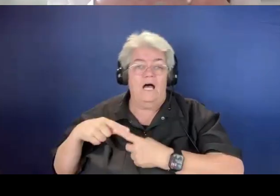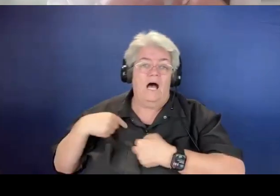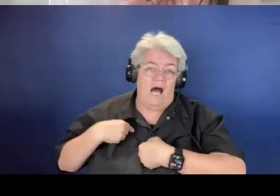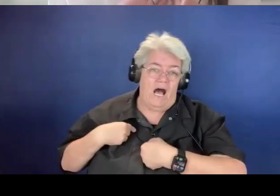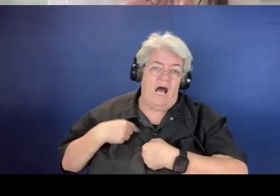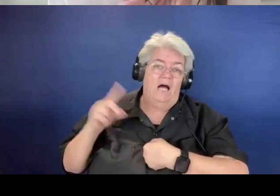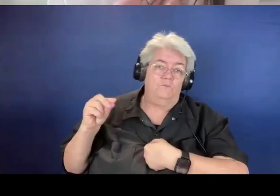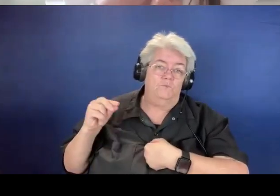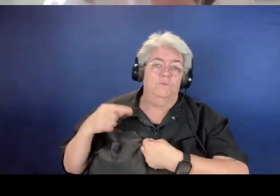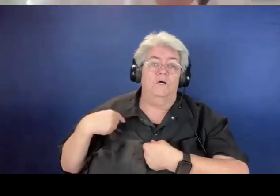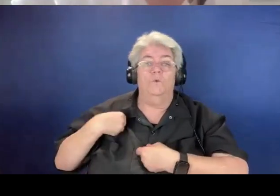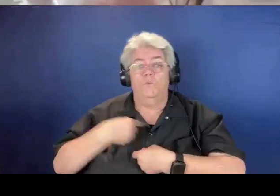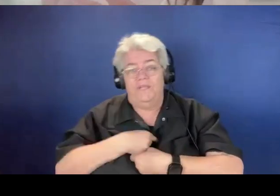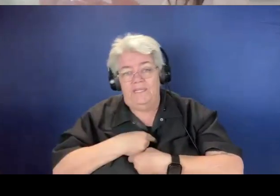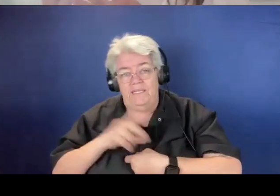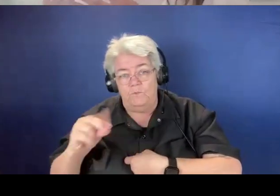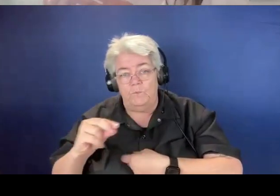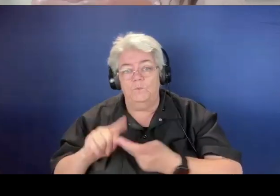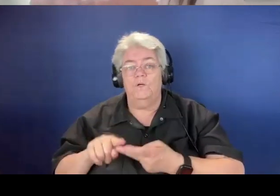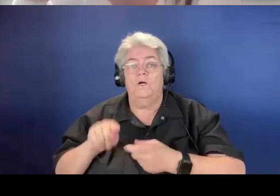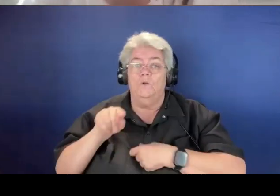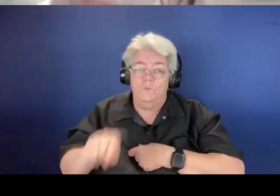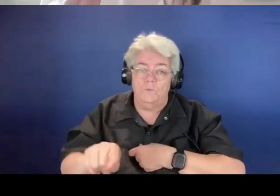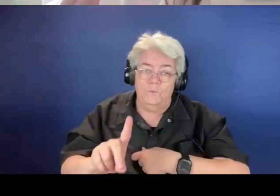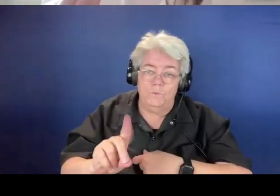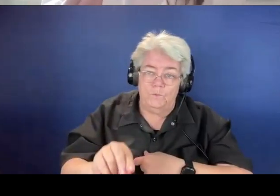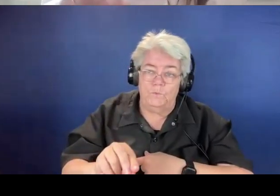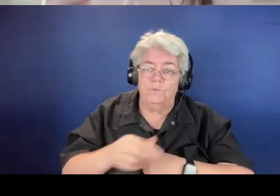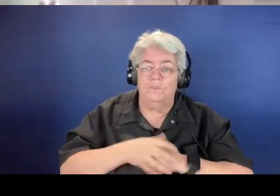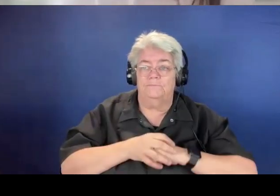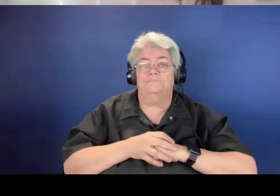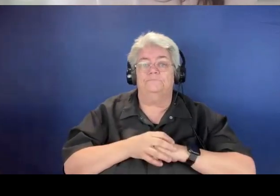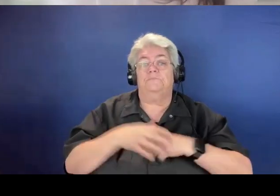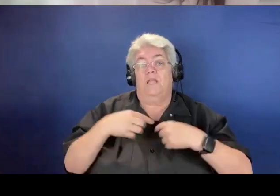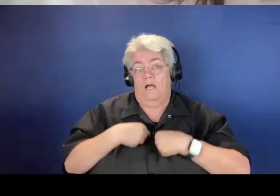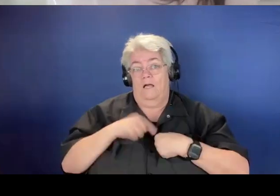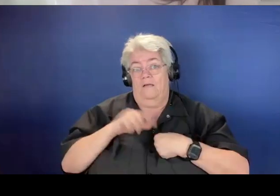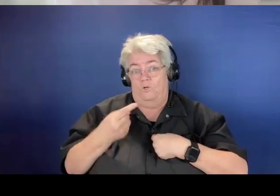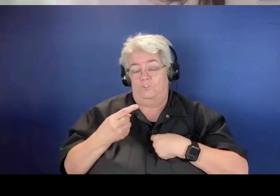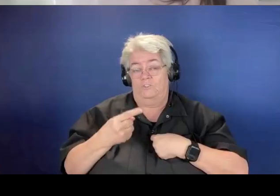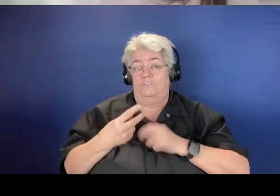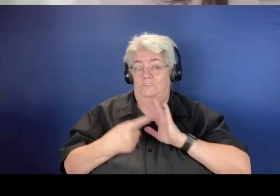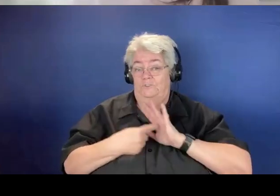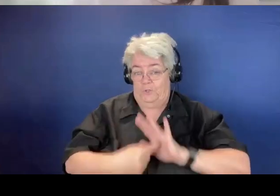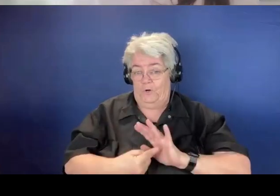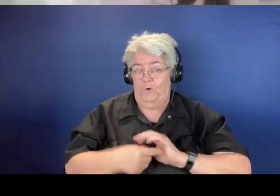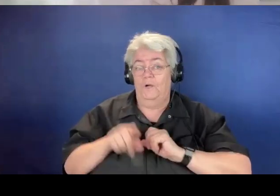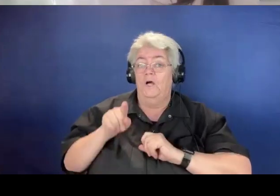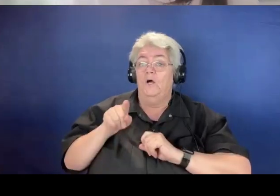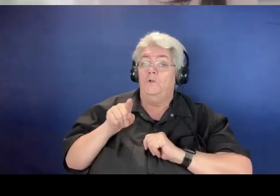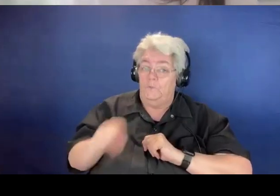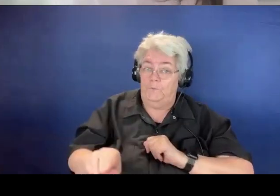Meaning, I do it first, then we do it together, and then you do it independently. And then utilizing reflective questioning.